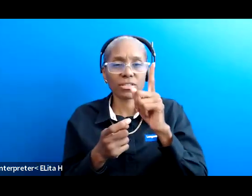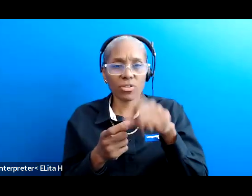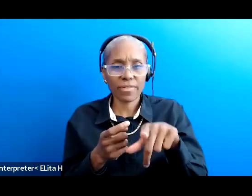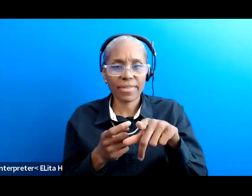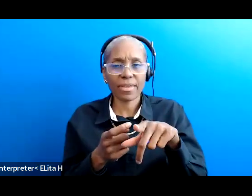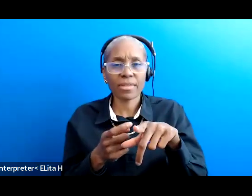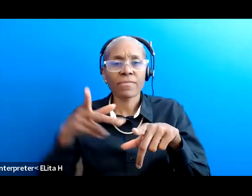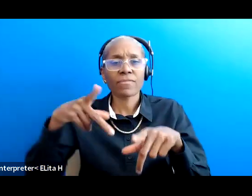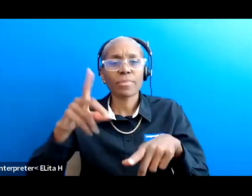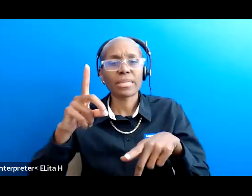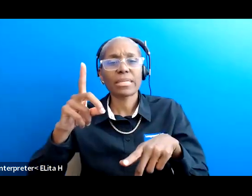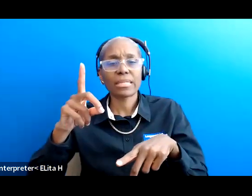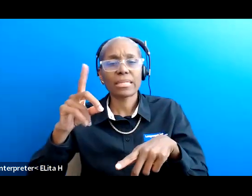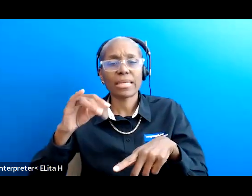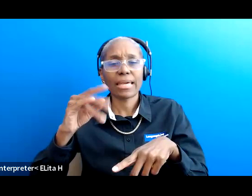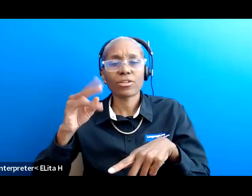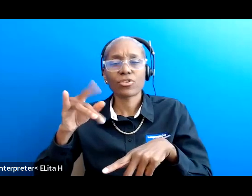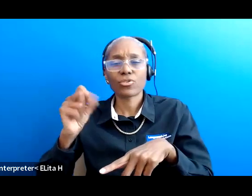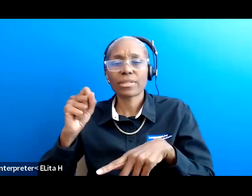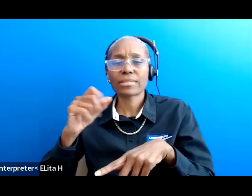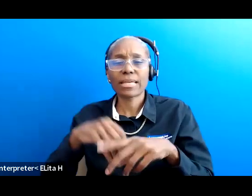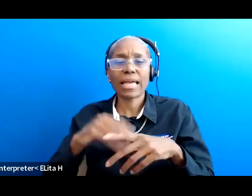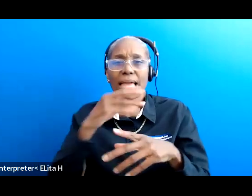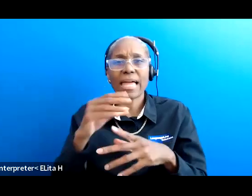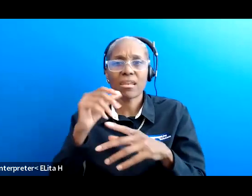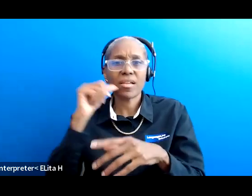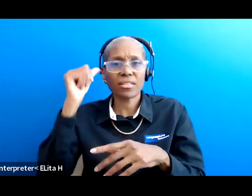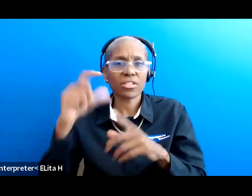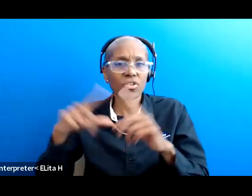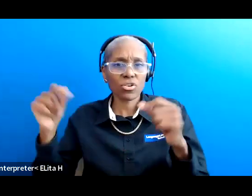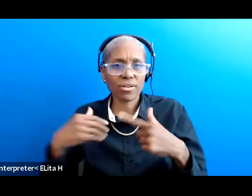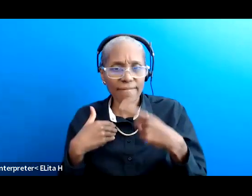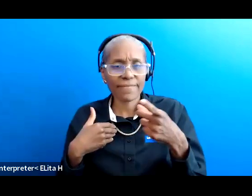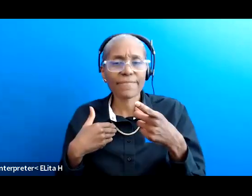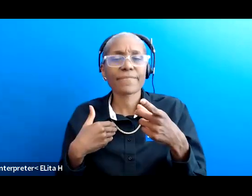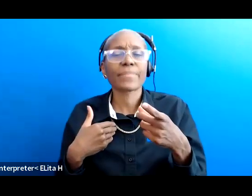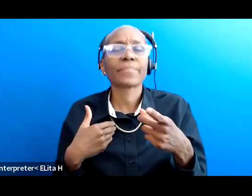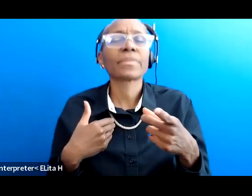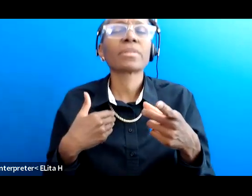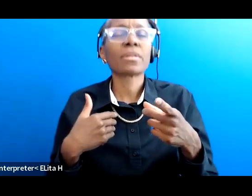pediatrics and for adults, there's a pediatric card and an adult card. The parameters are on that.